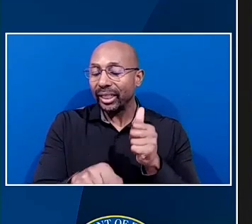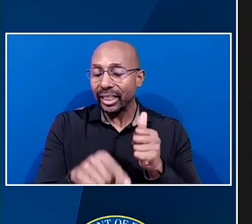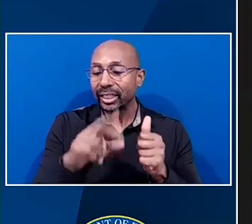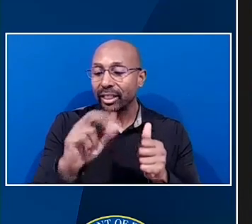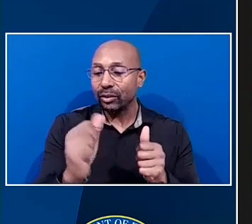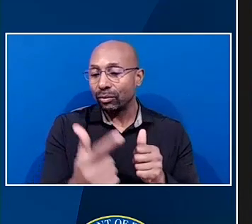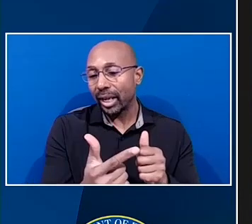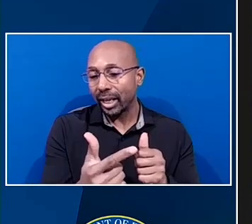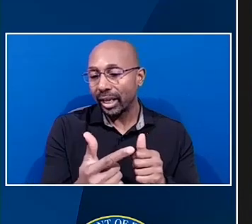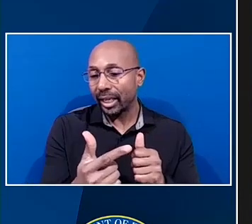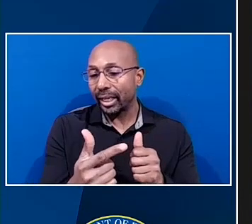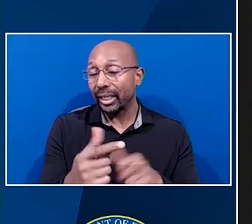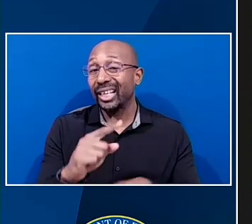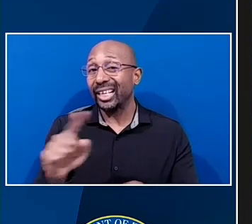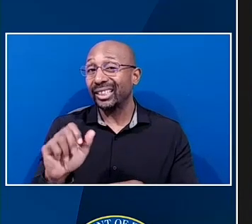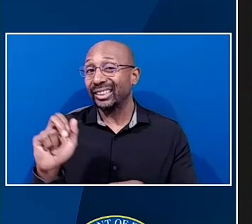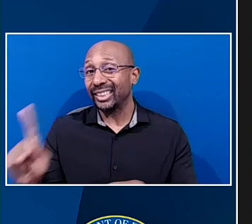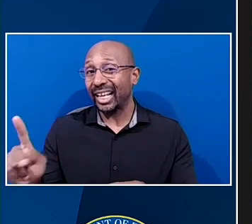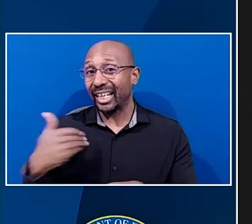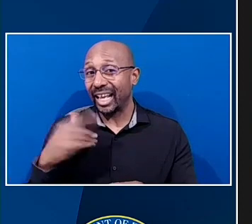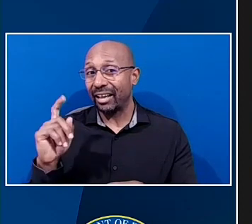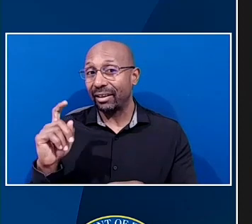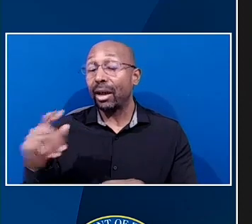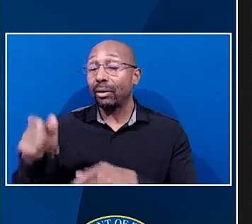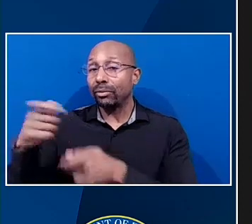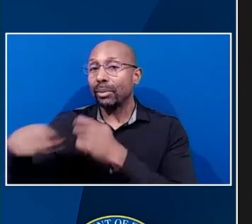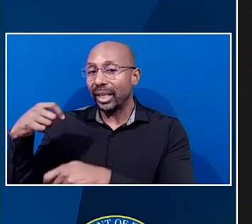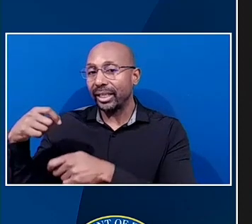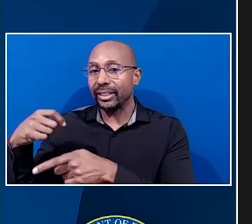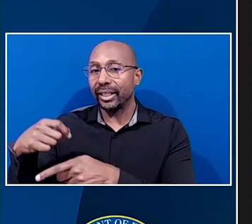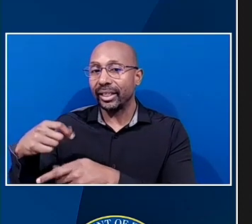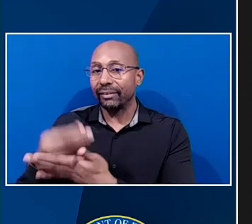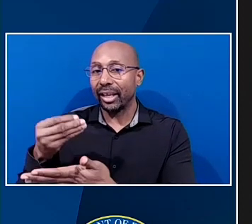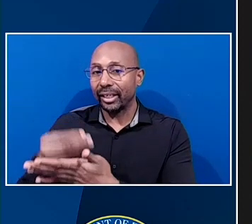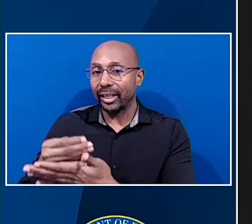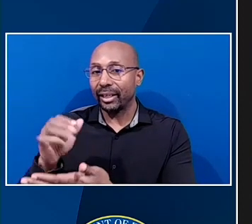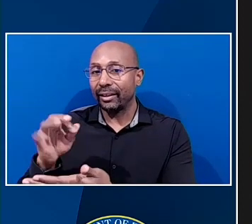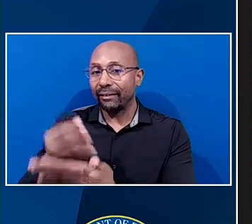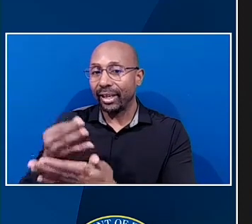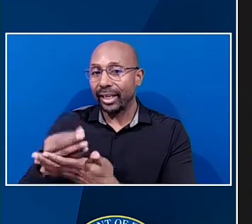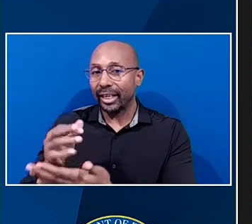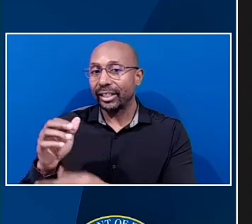Goodwin is coming in for the financial aid administrators. Jillian?